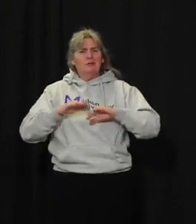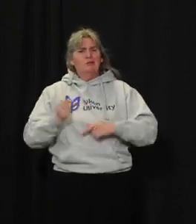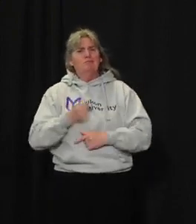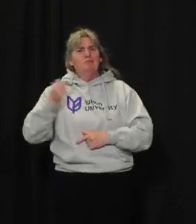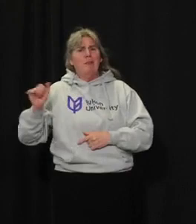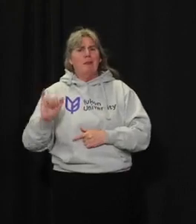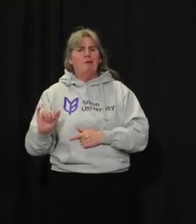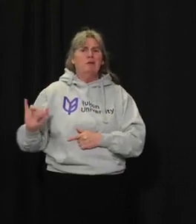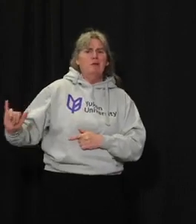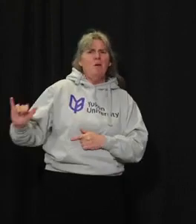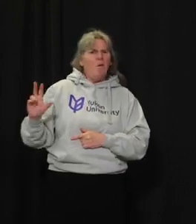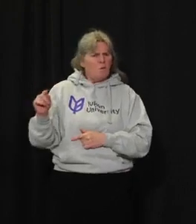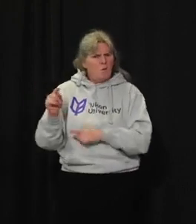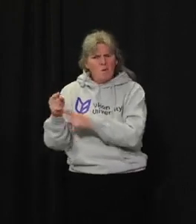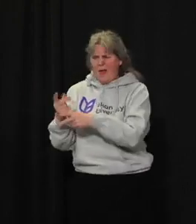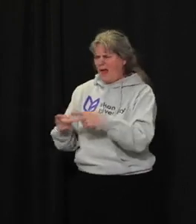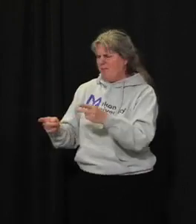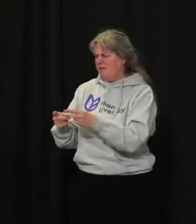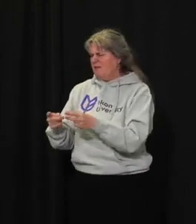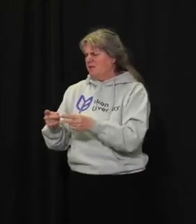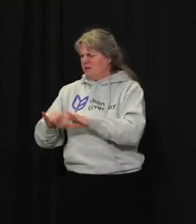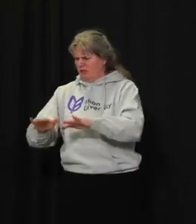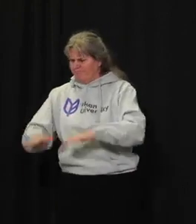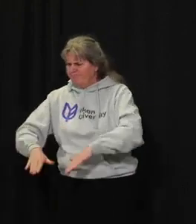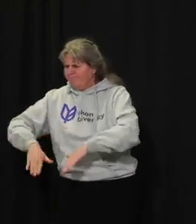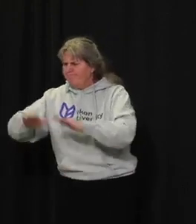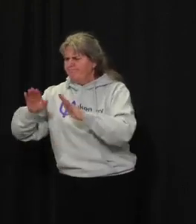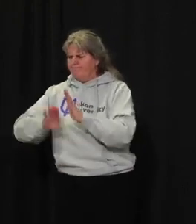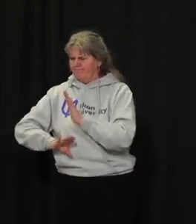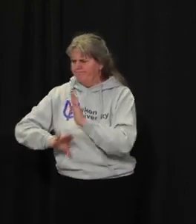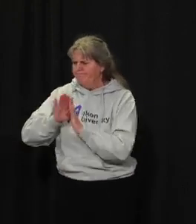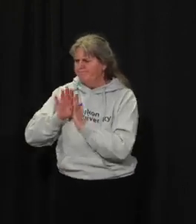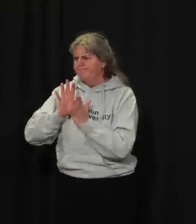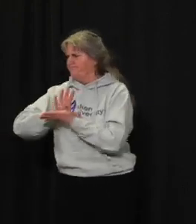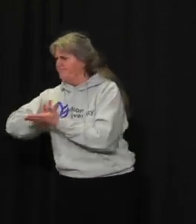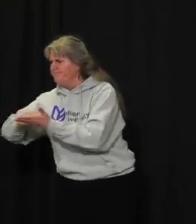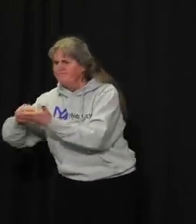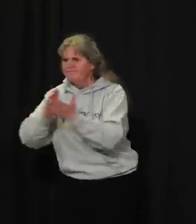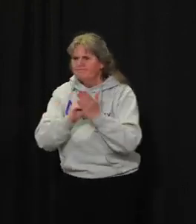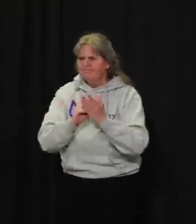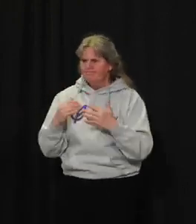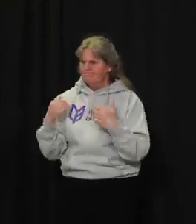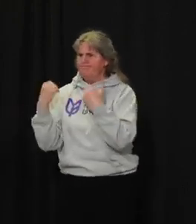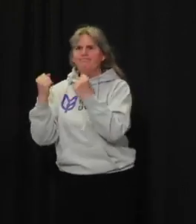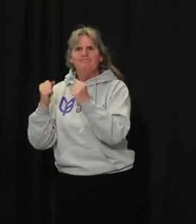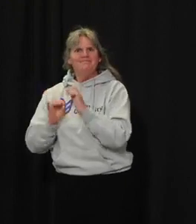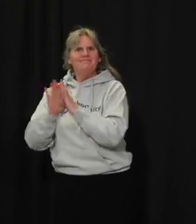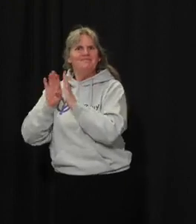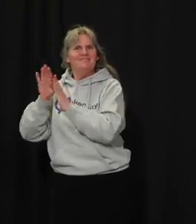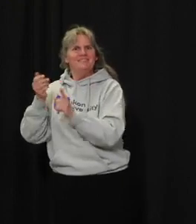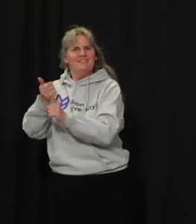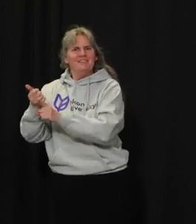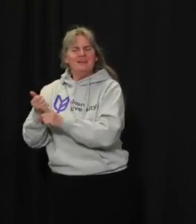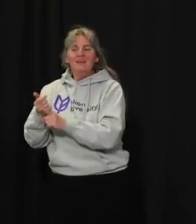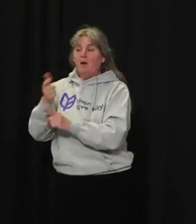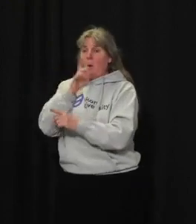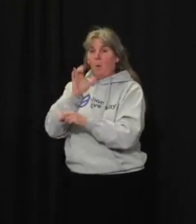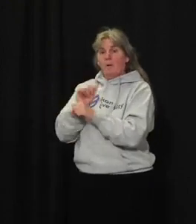somewhere for children to go during the day, they are a place for children to grow, to learn and to thrive.